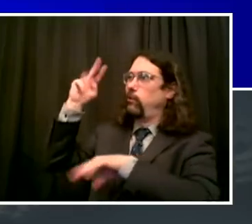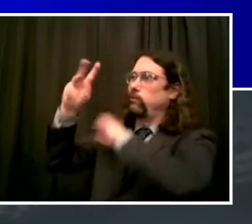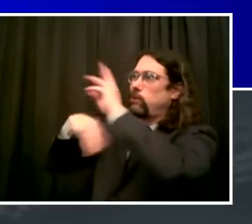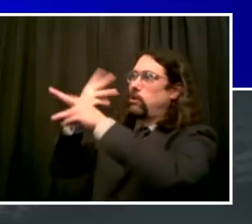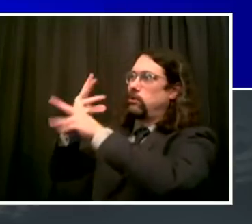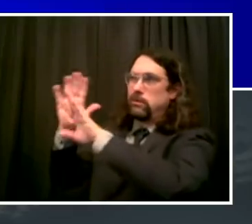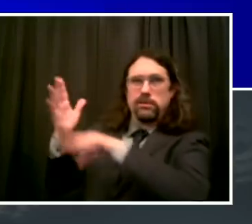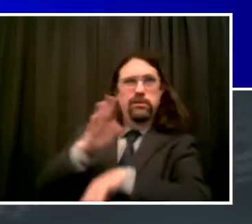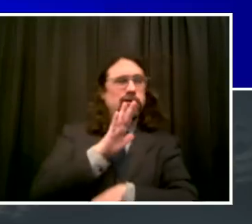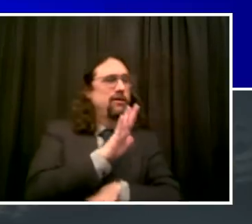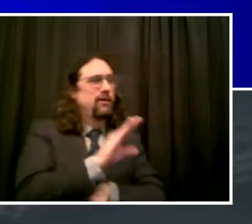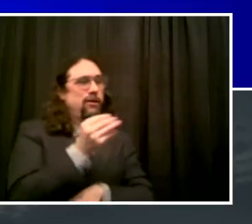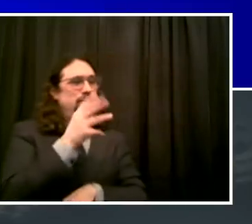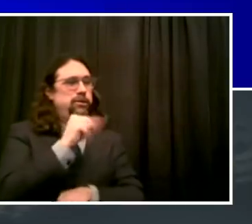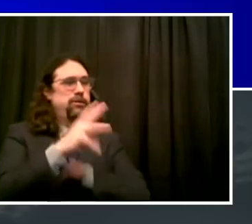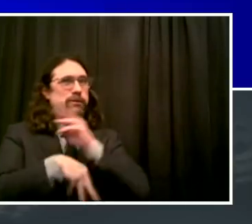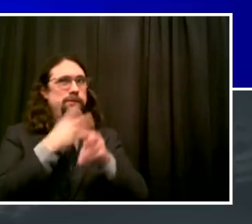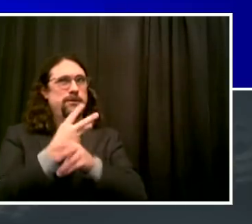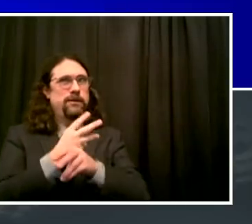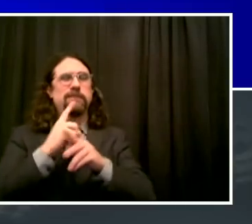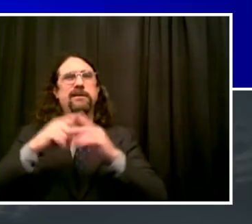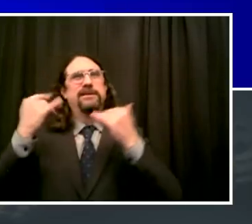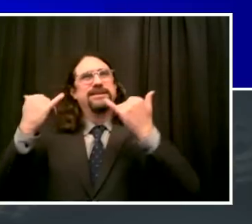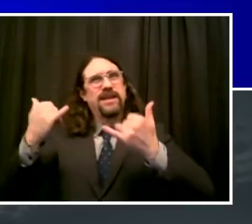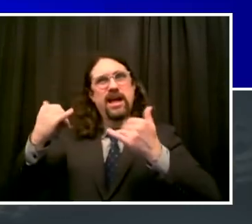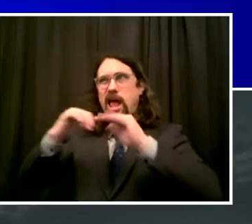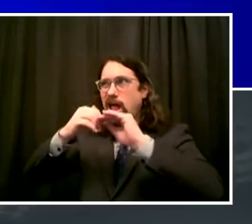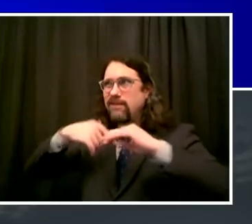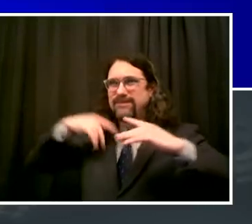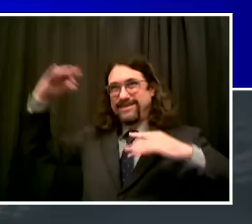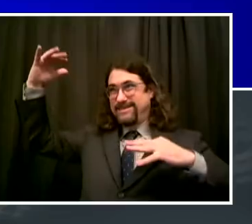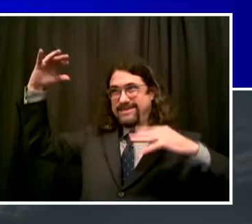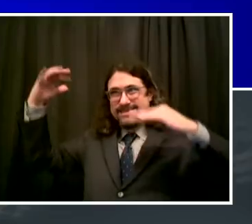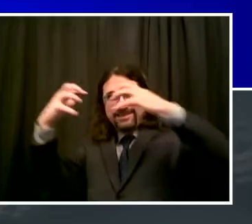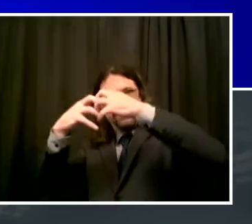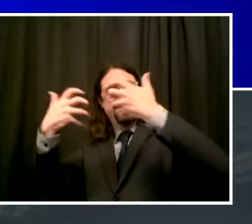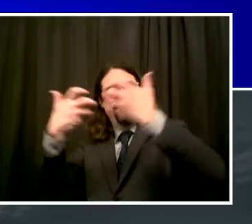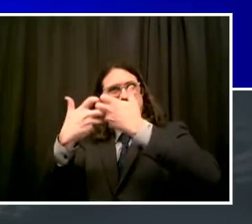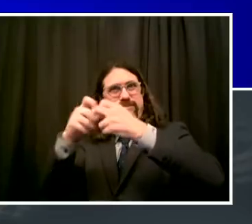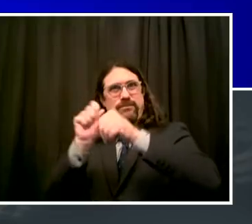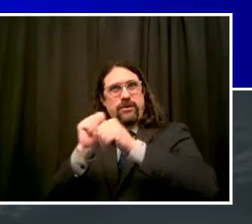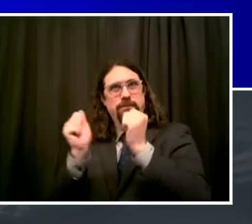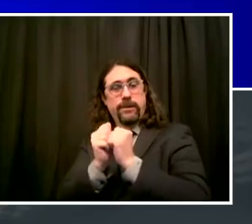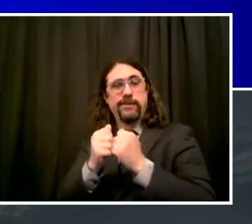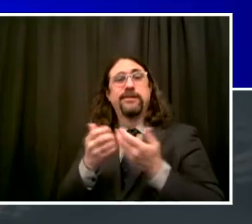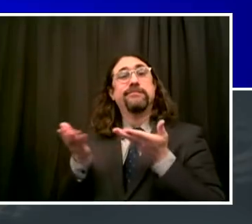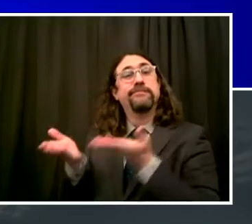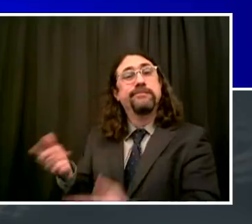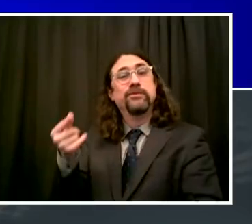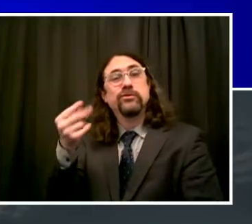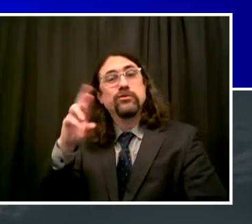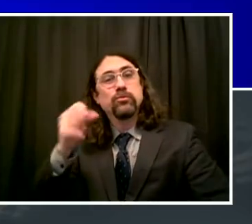NEEDED TO DO NOW FOR THE GOOD OF NEW YORK CITY. IT'S AER VY HEARTENING